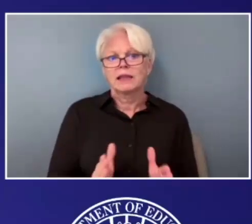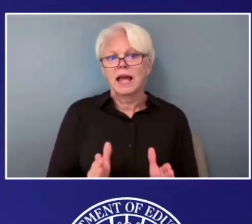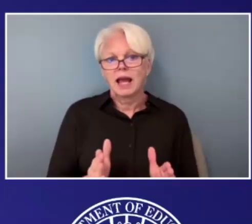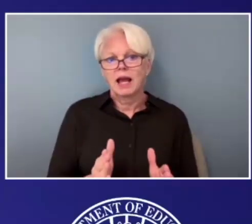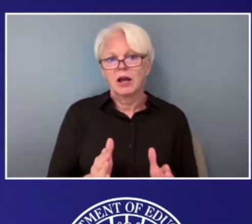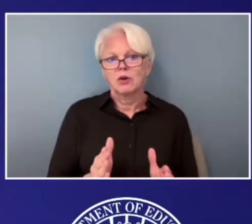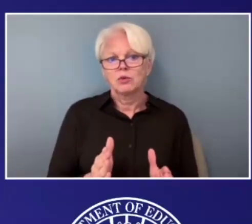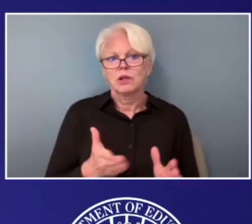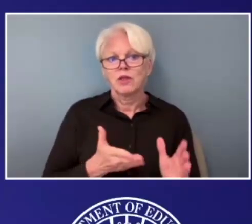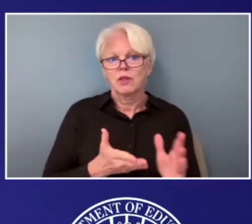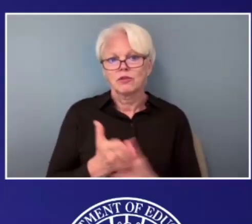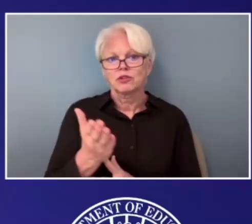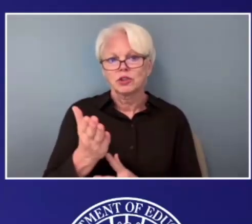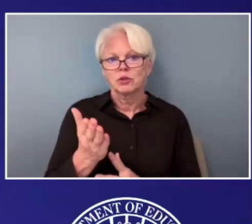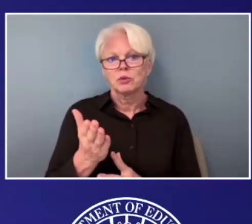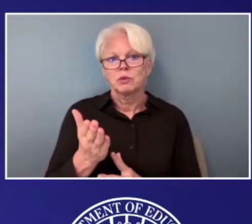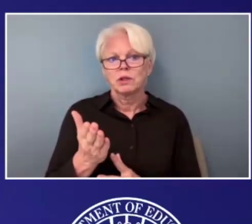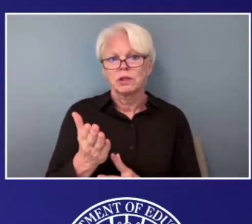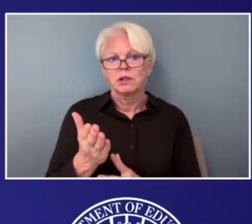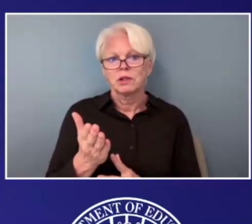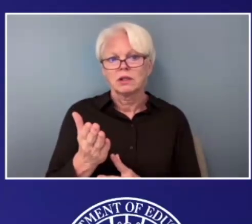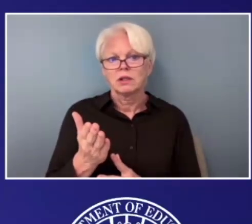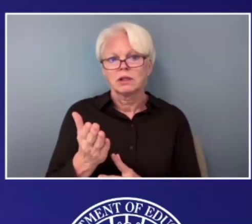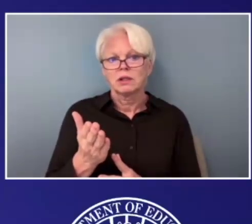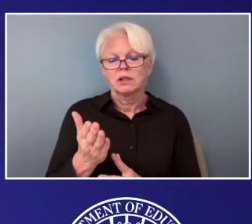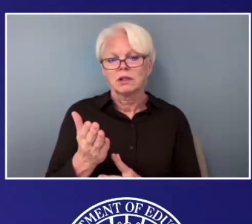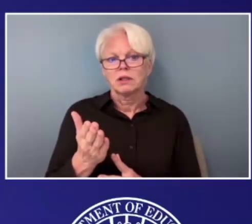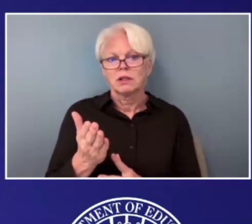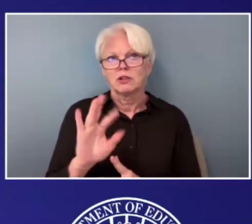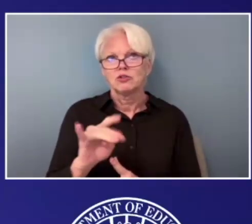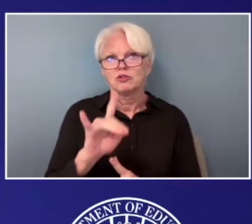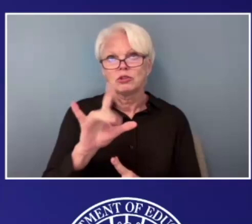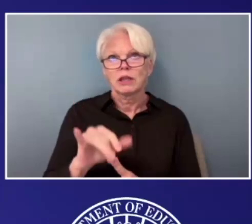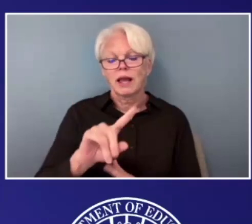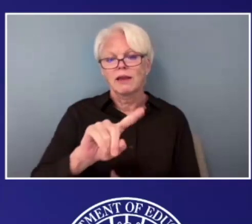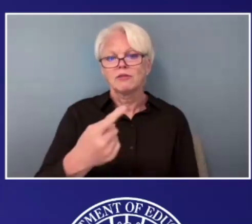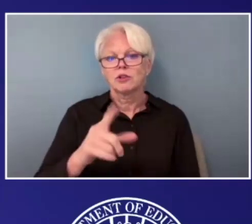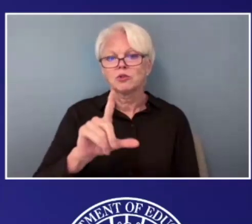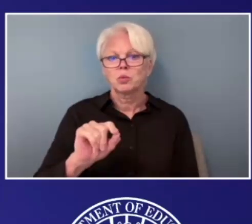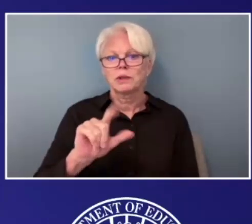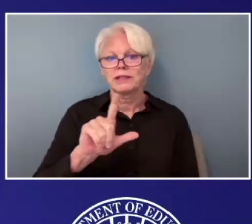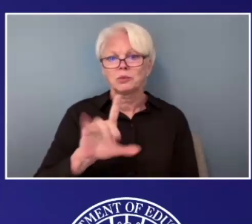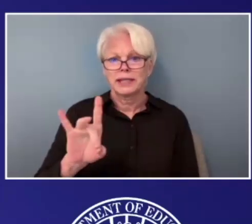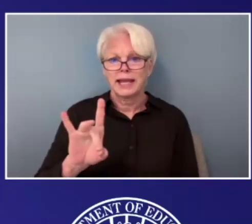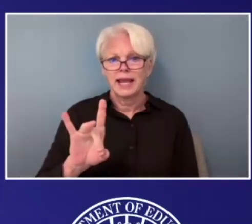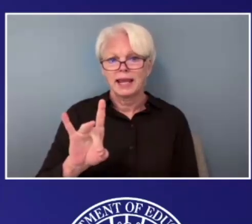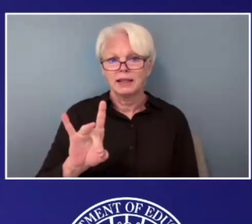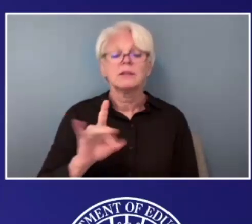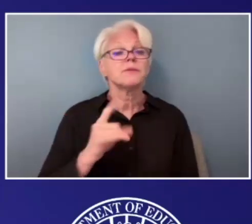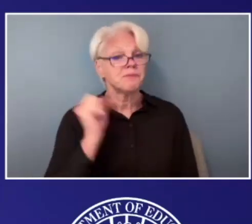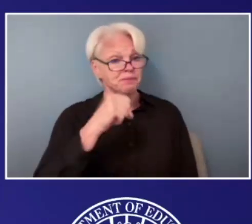through July 1, 2028. Mm-hmm. Okay, great.